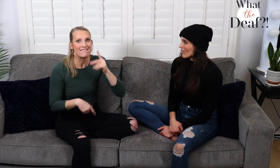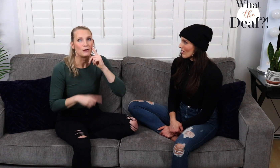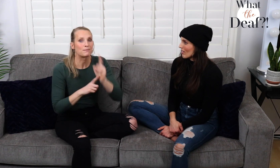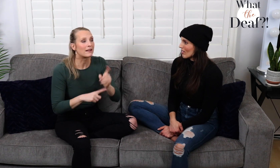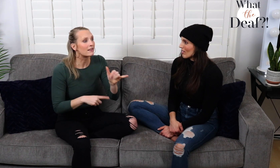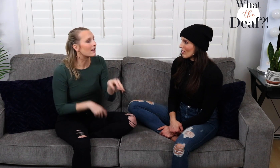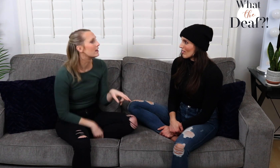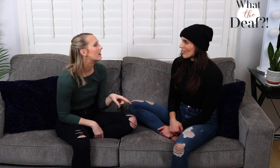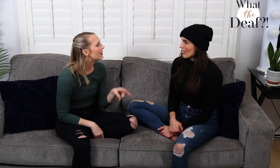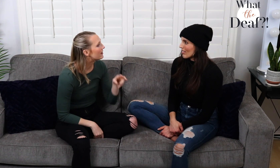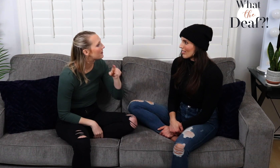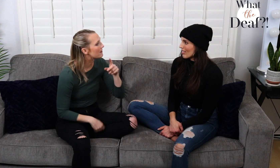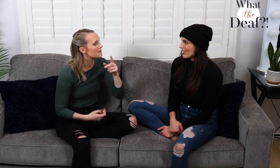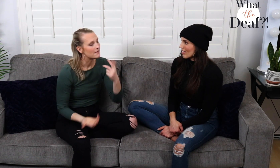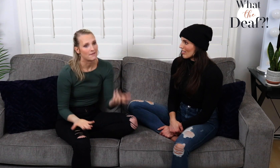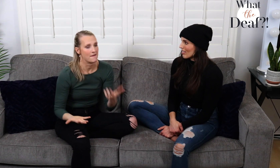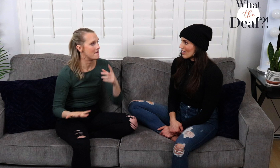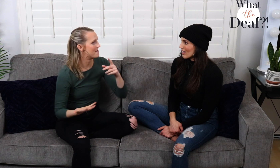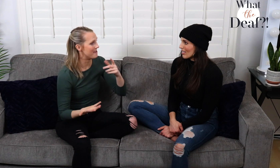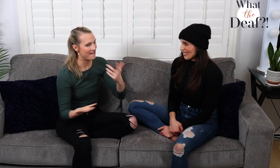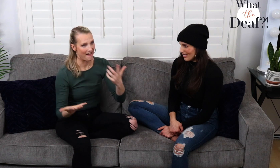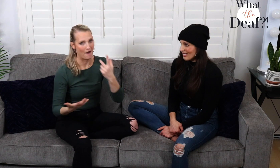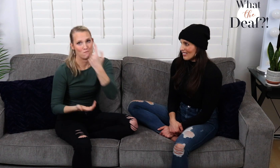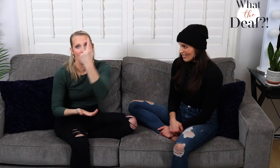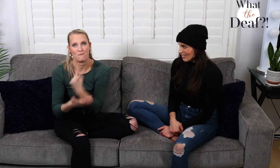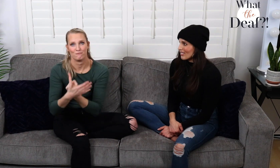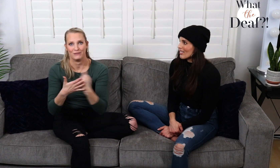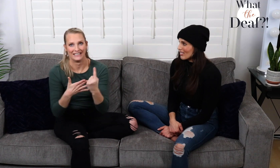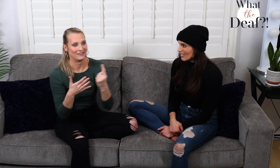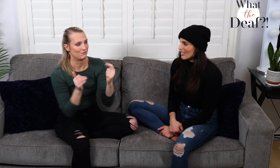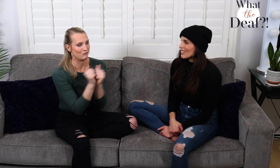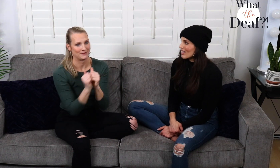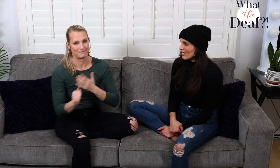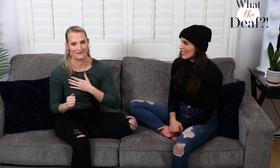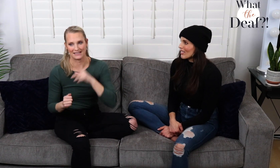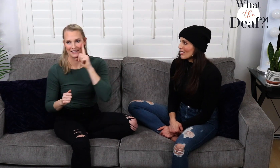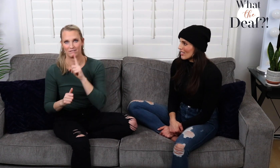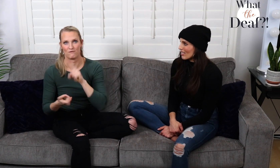for a minute because you know, it's one week that I get to spend with all of my Deaf friends